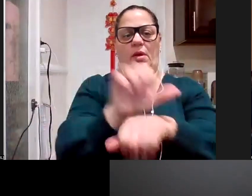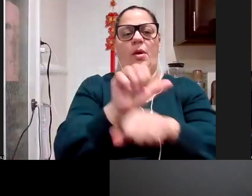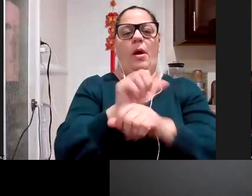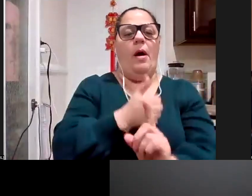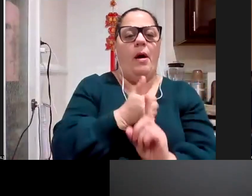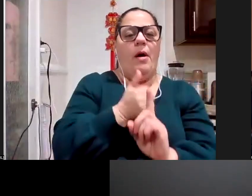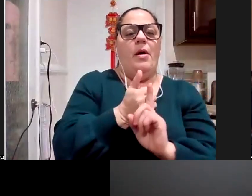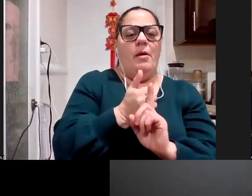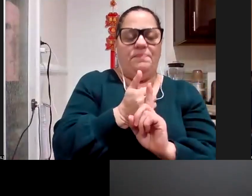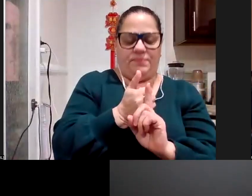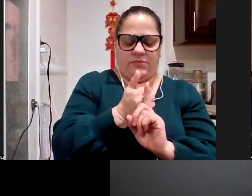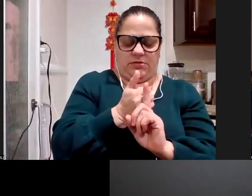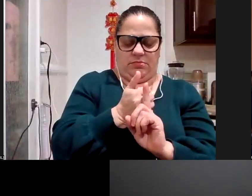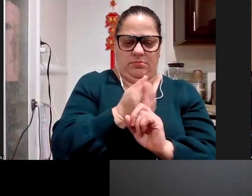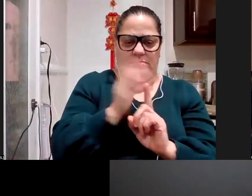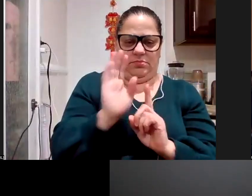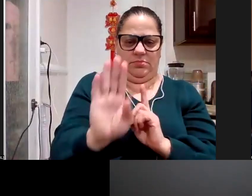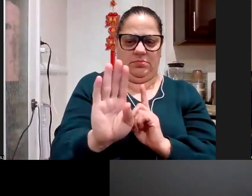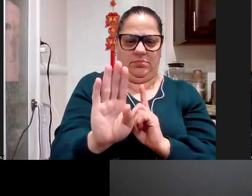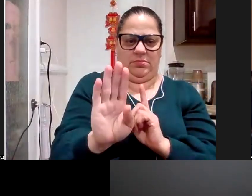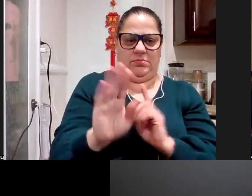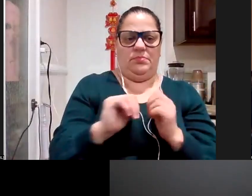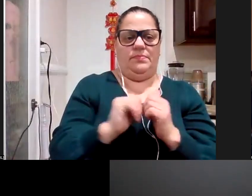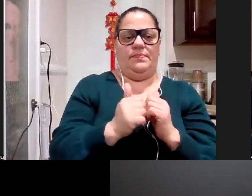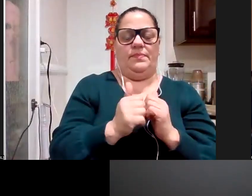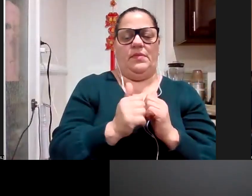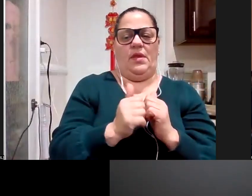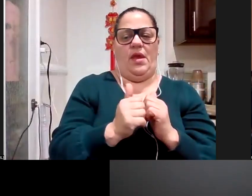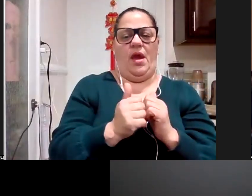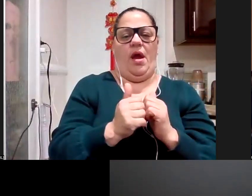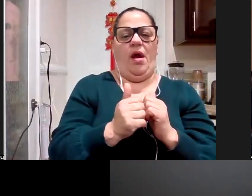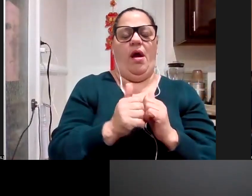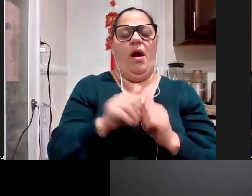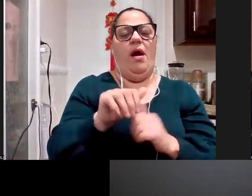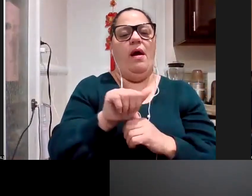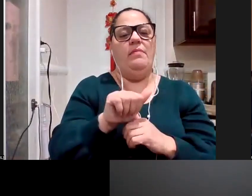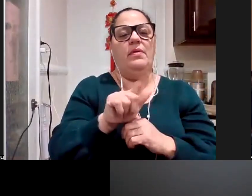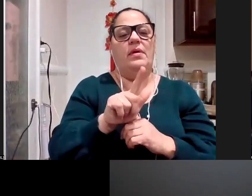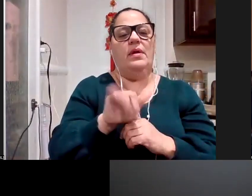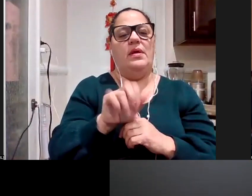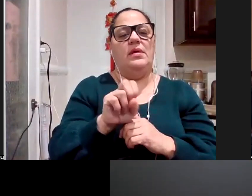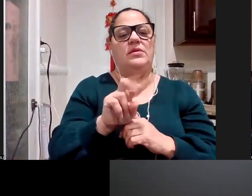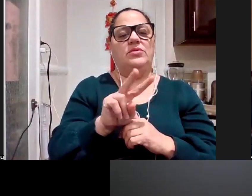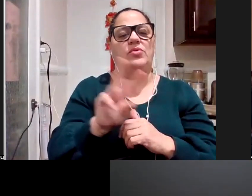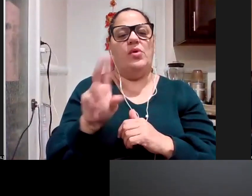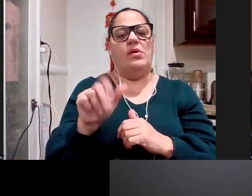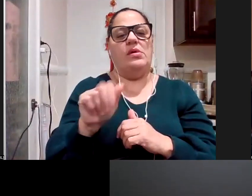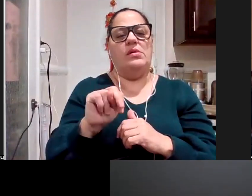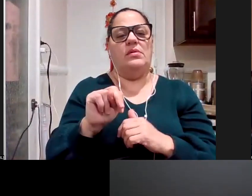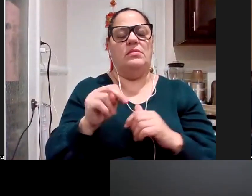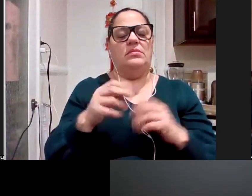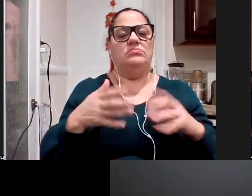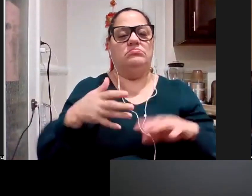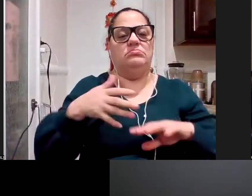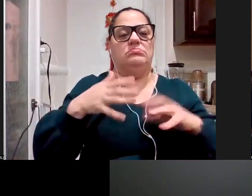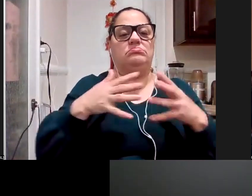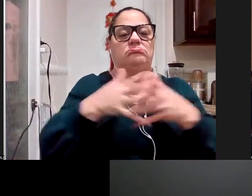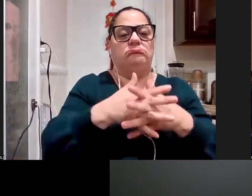them. Um, or how uh it's going to be an Alice Wong intersectionality. So how intersectionality and